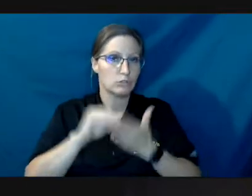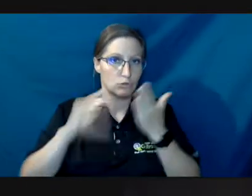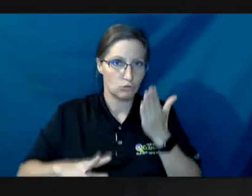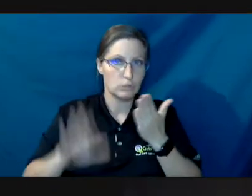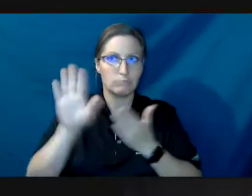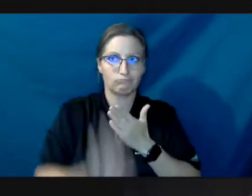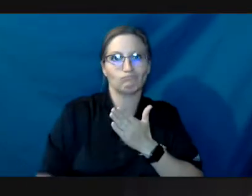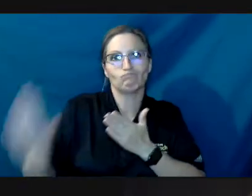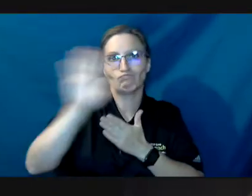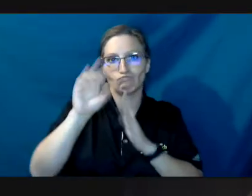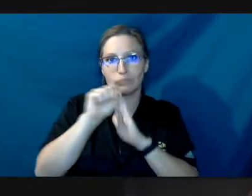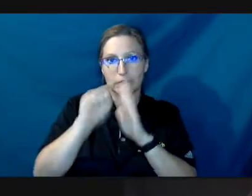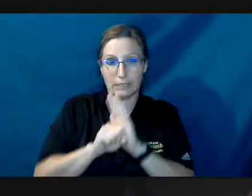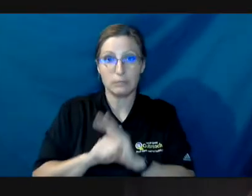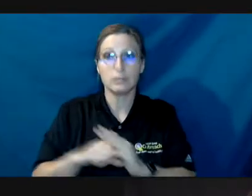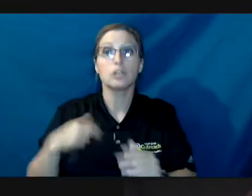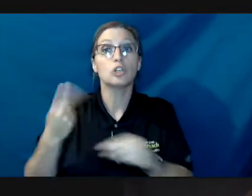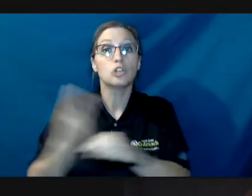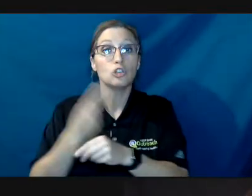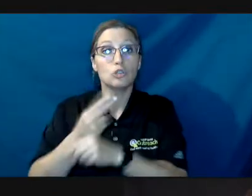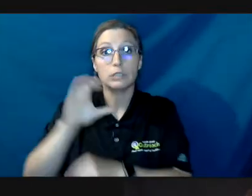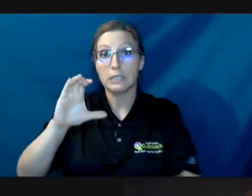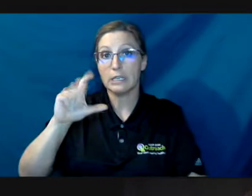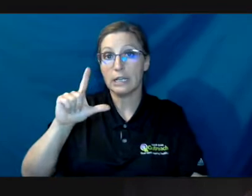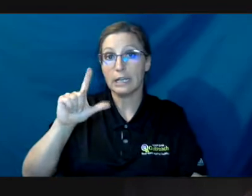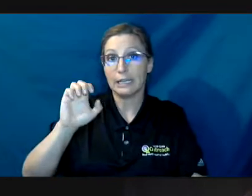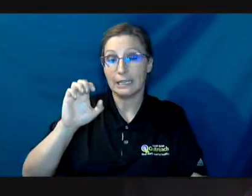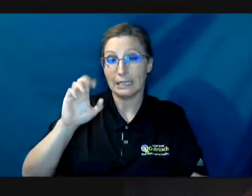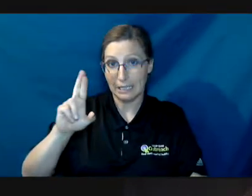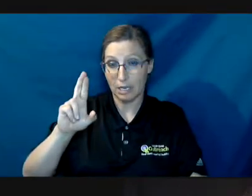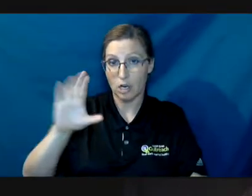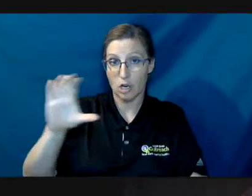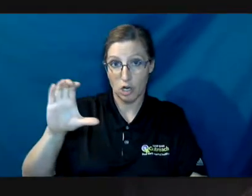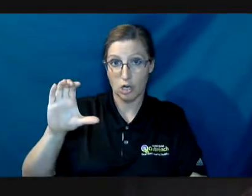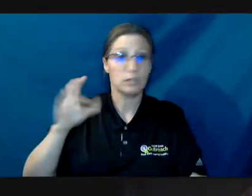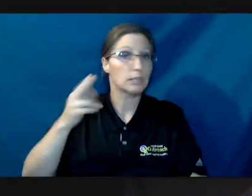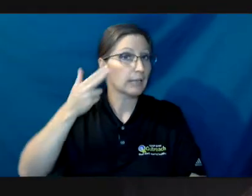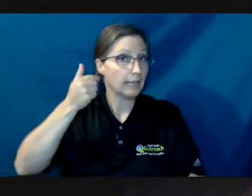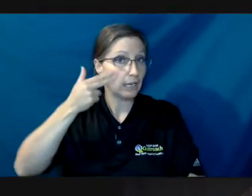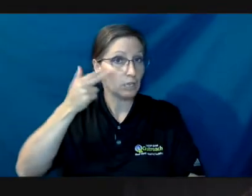We use the Clerc Center resources related to recommendations for